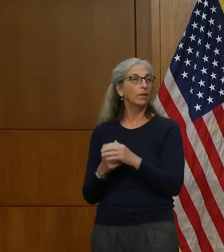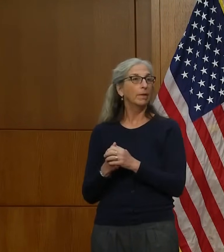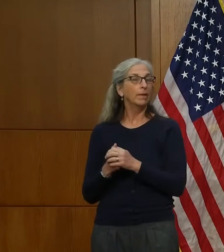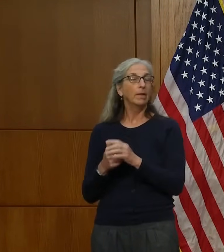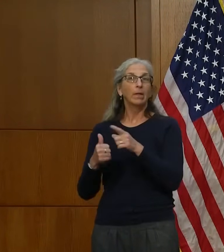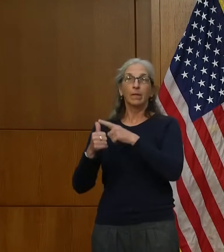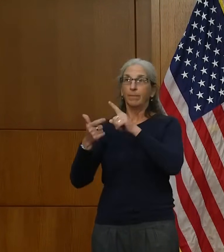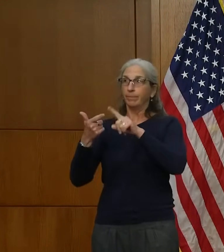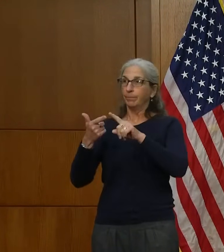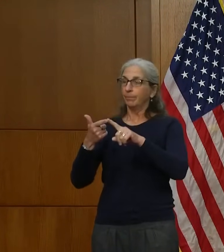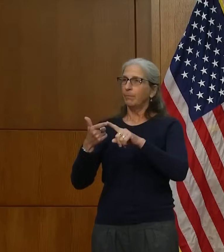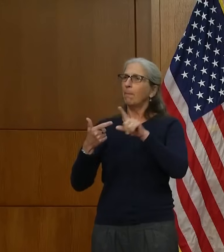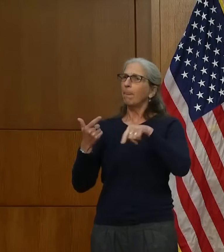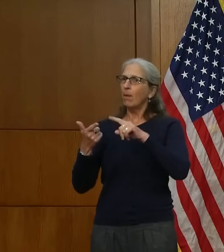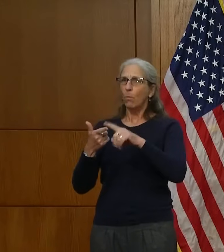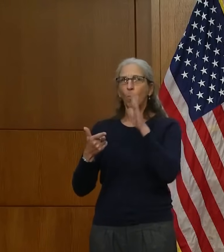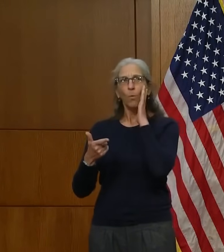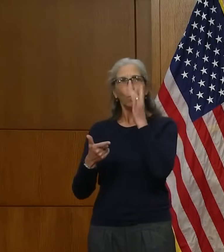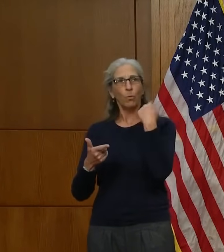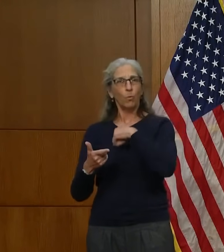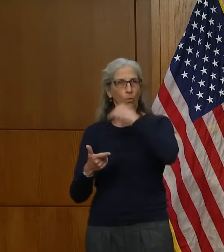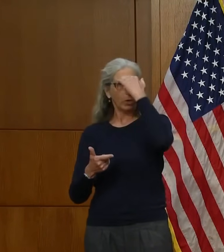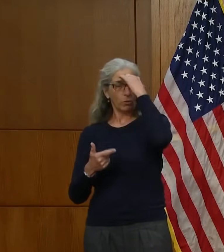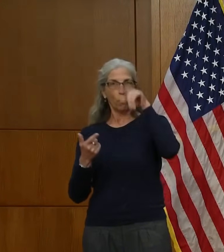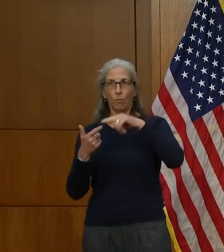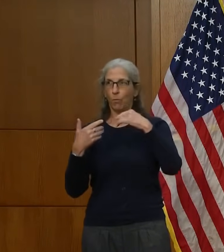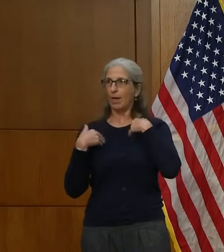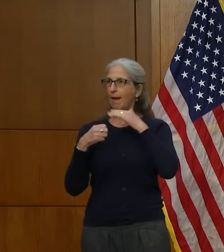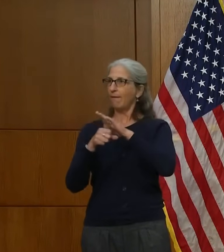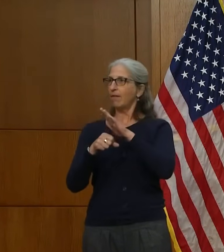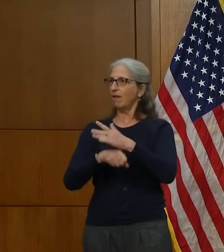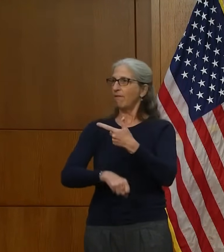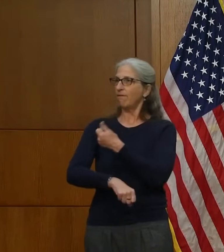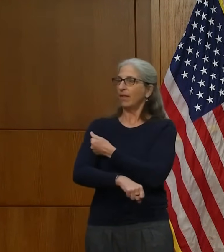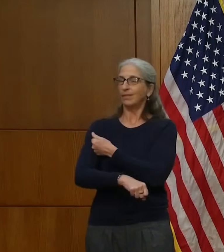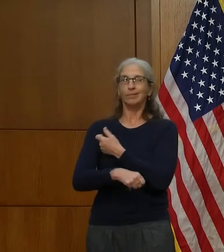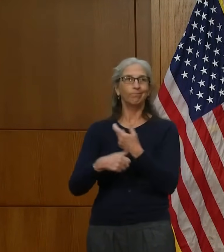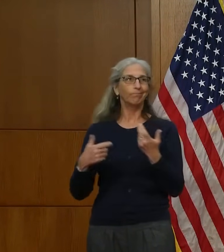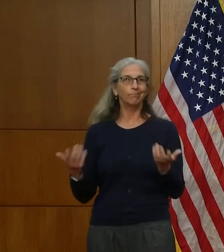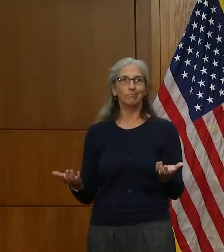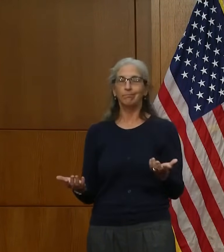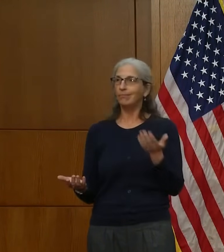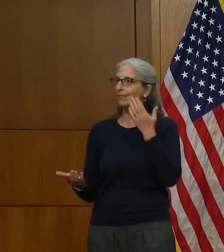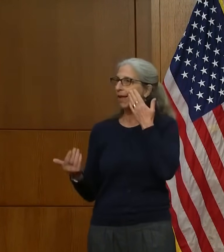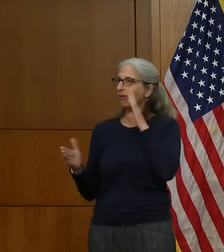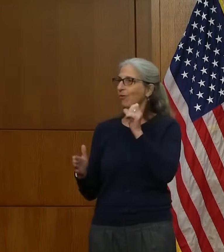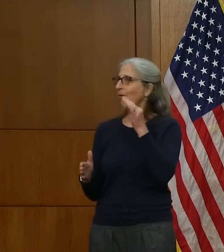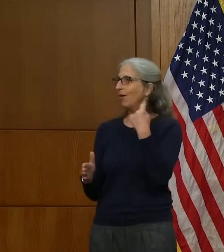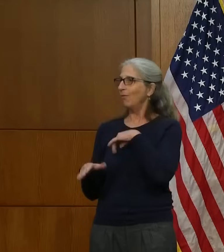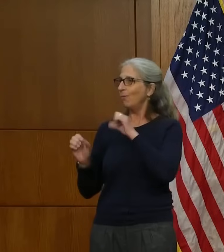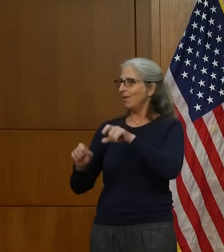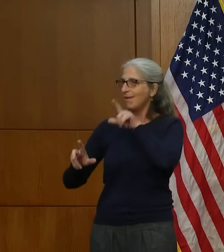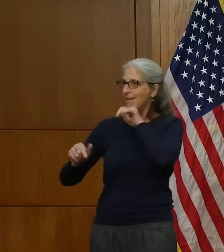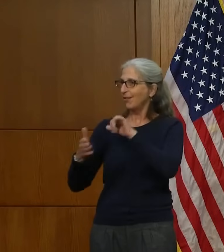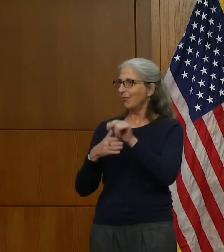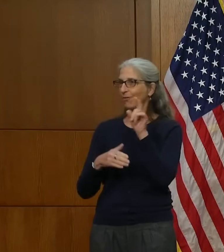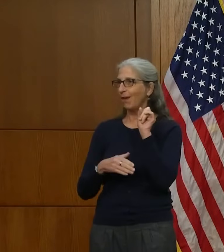KNOW THAT AND WE'LL WE'LL BE GLAD TO HELP WITH THAT. A SZ